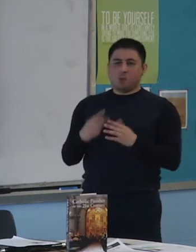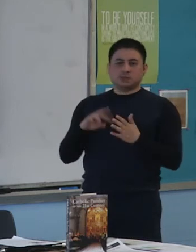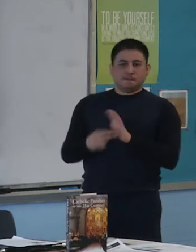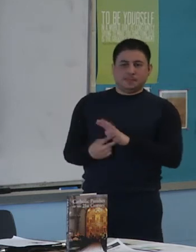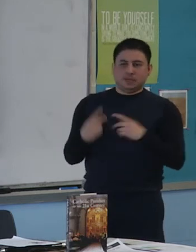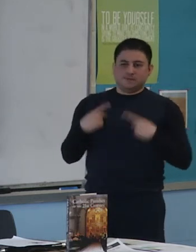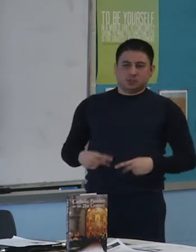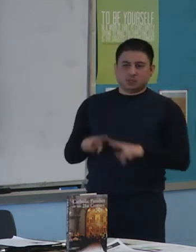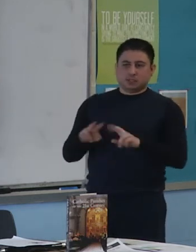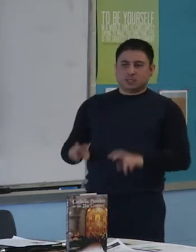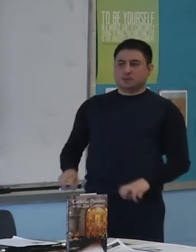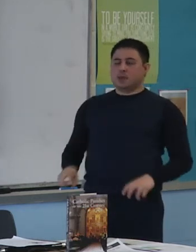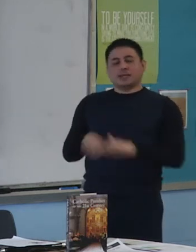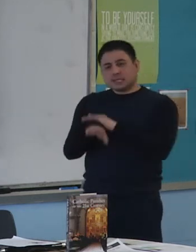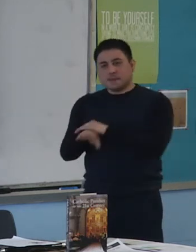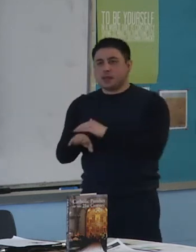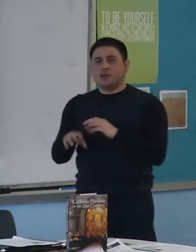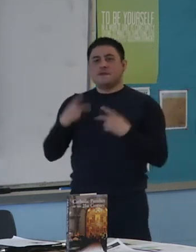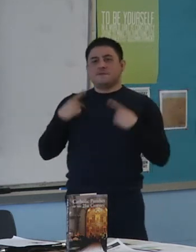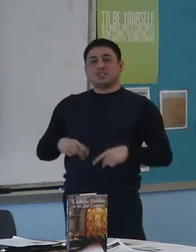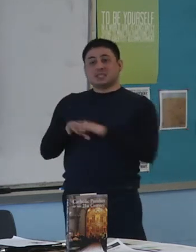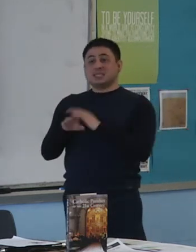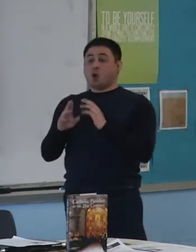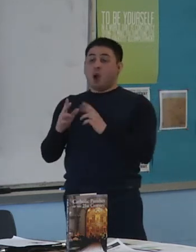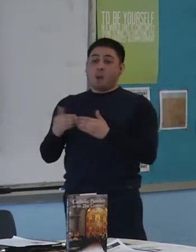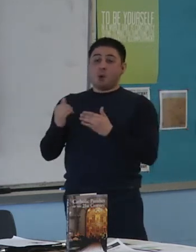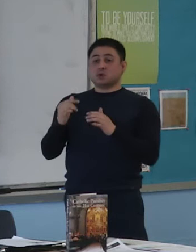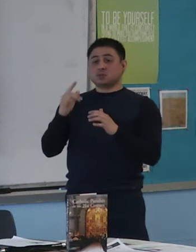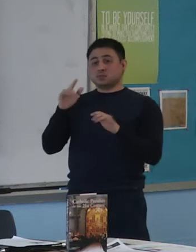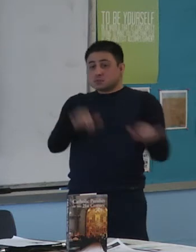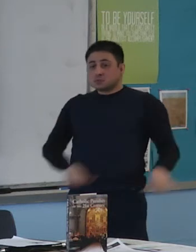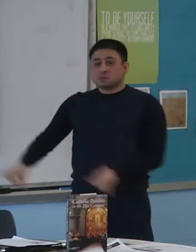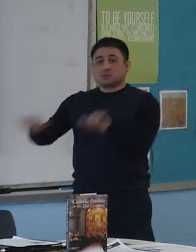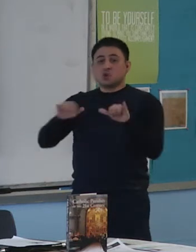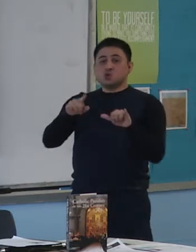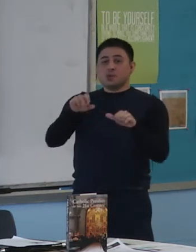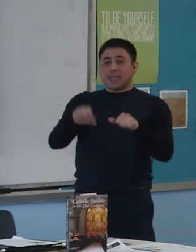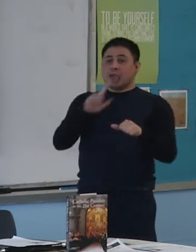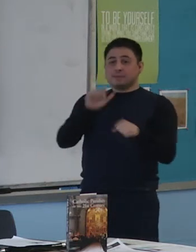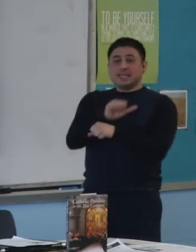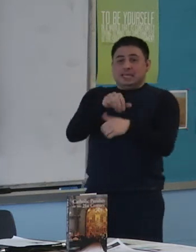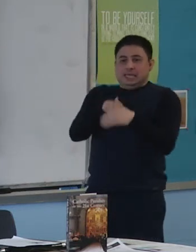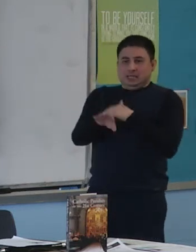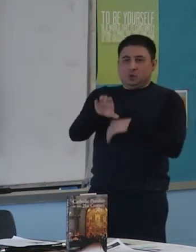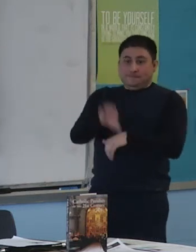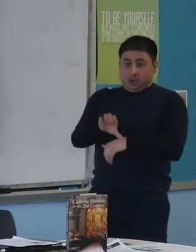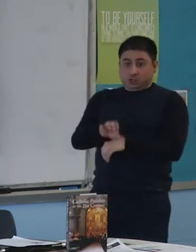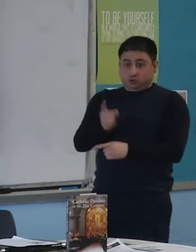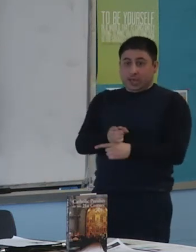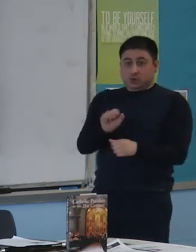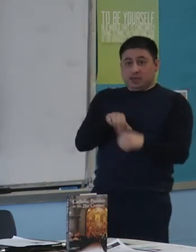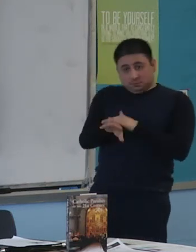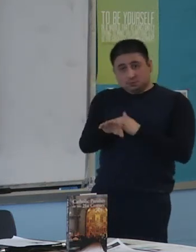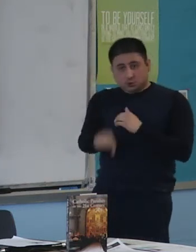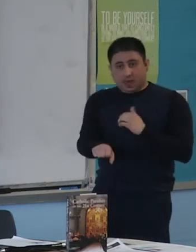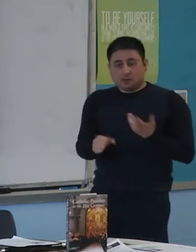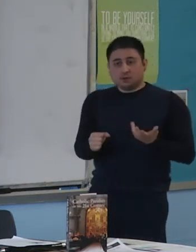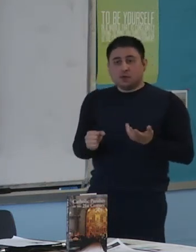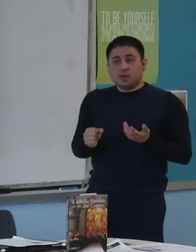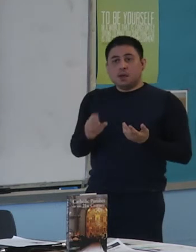It's almost universal that you can get into a parish, a church, by a handicap